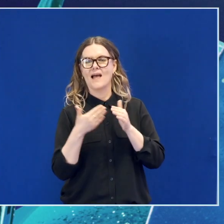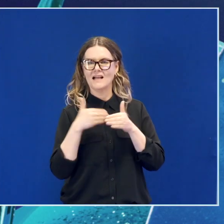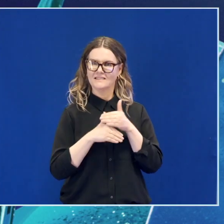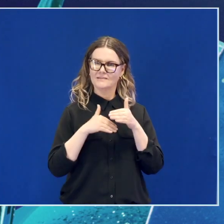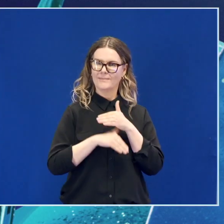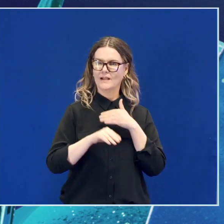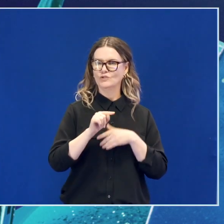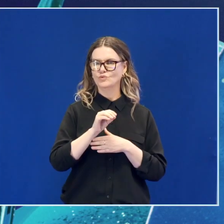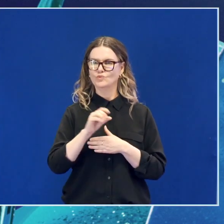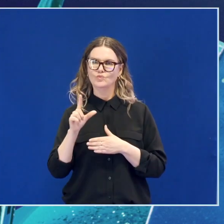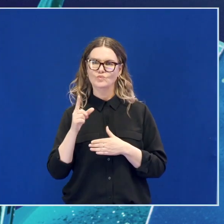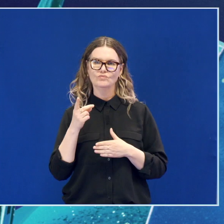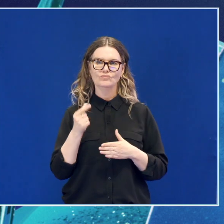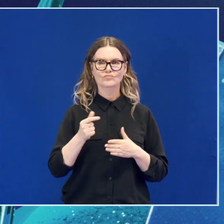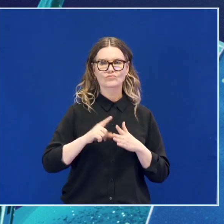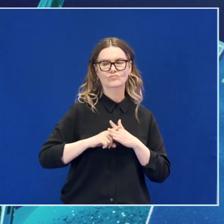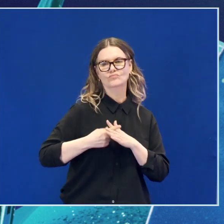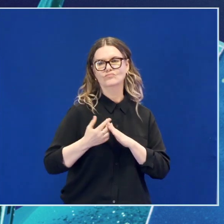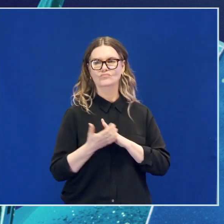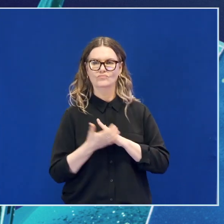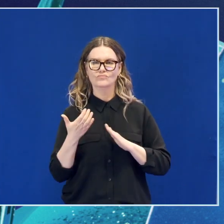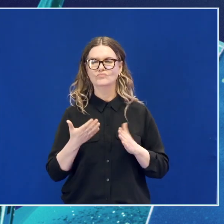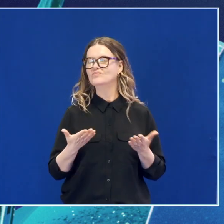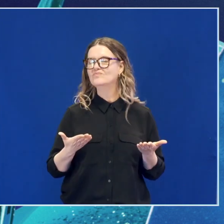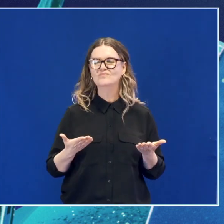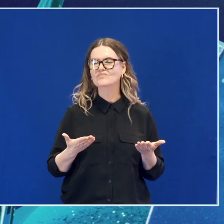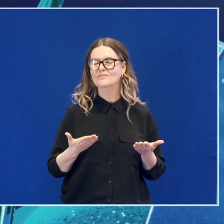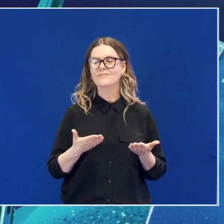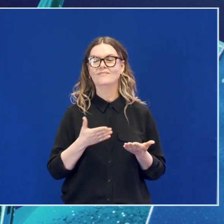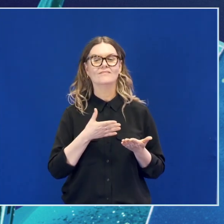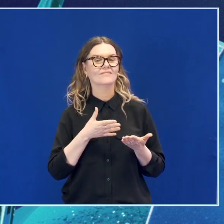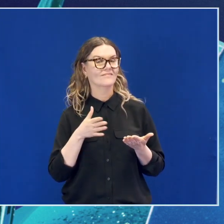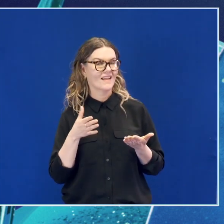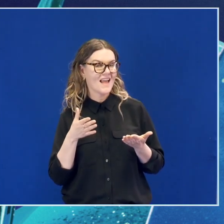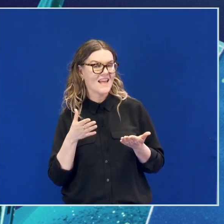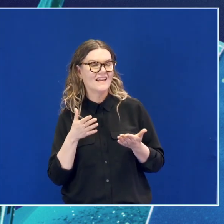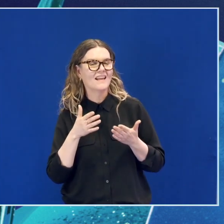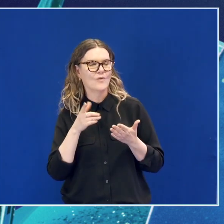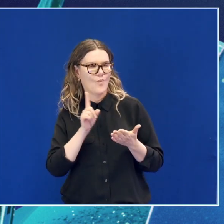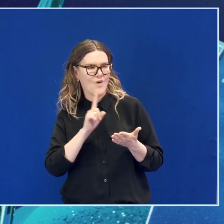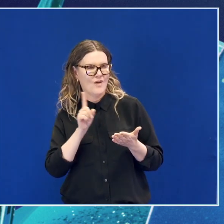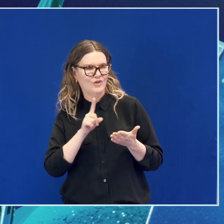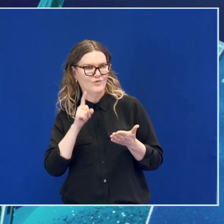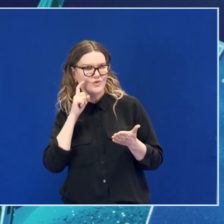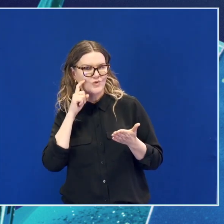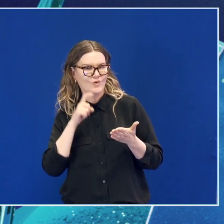And where are you seeing the biggest impact for neurodivergent employees?